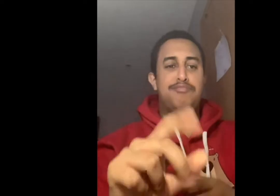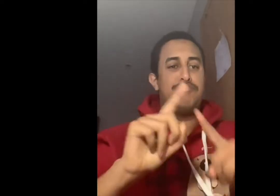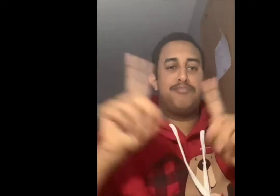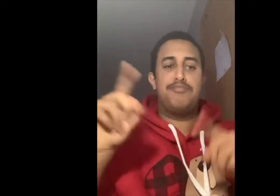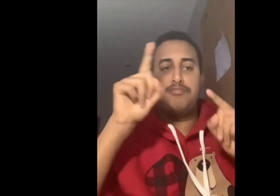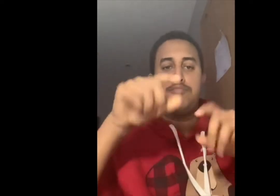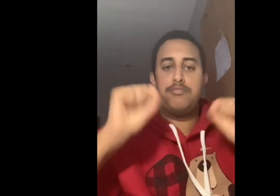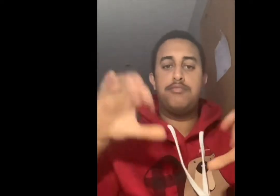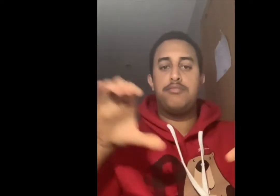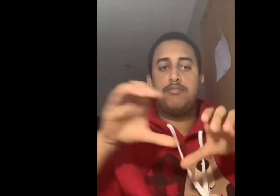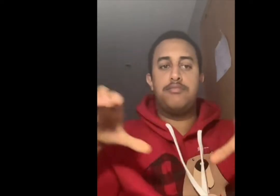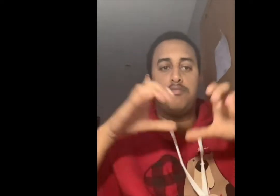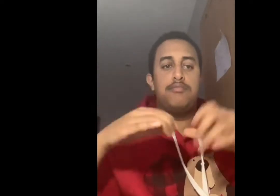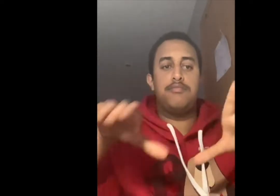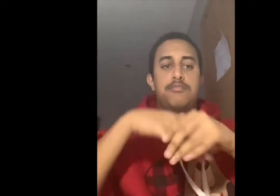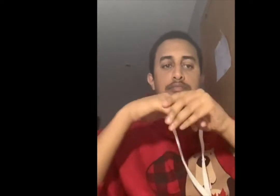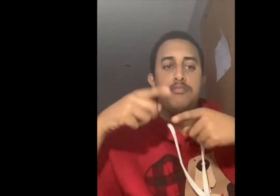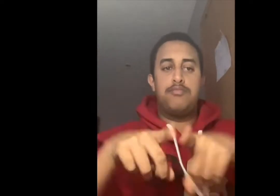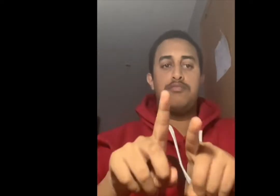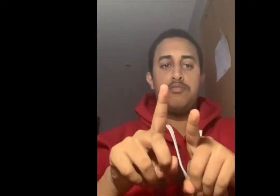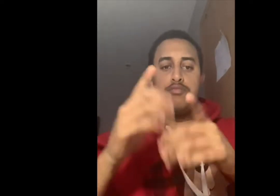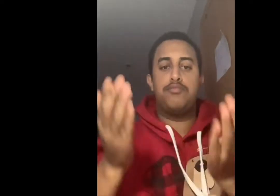the jaw when is in town later